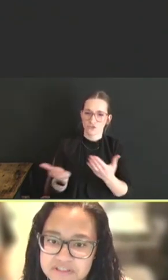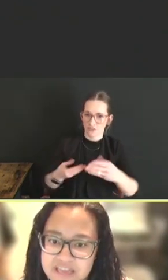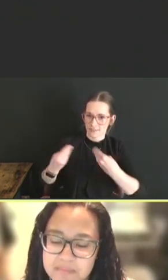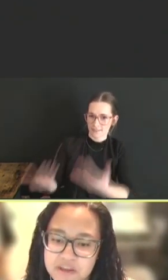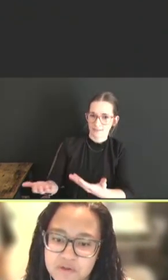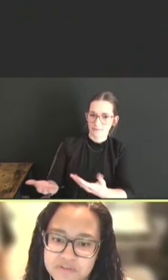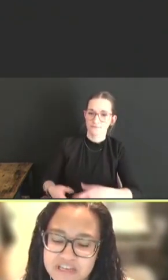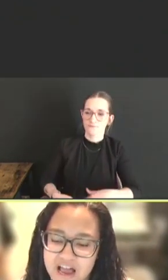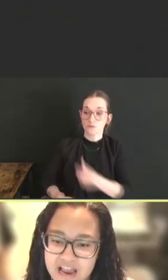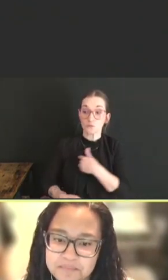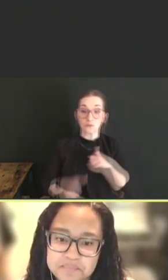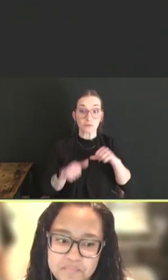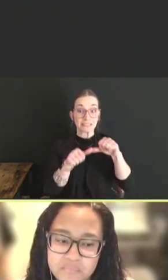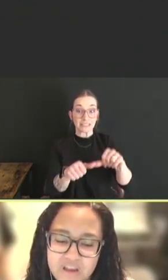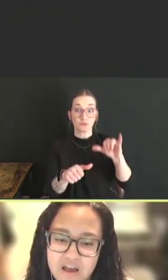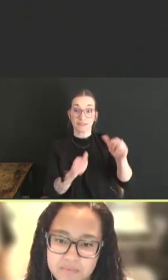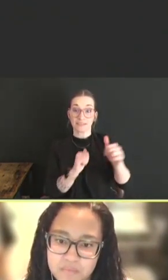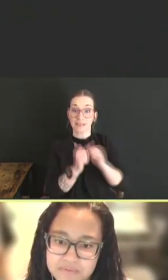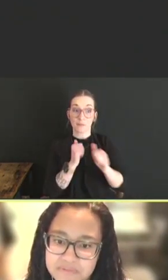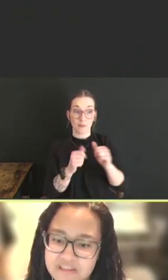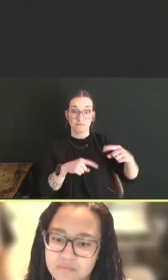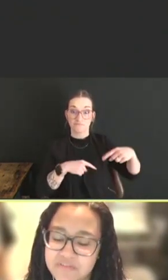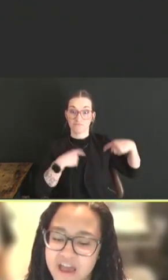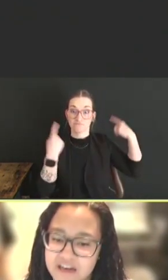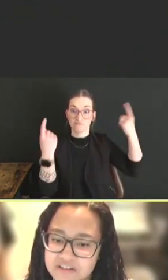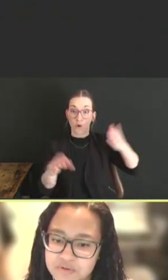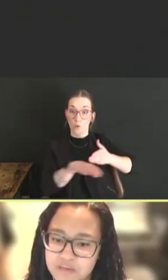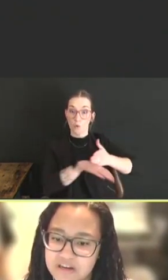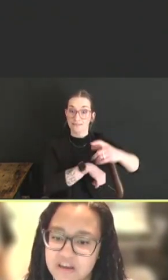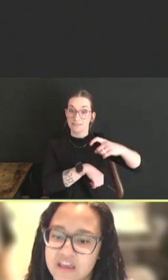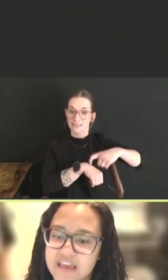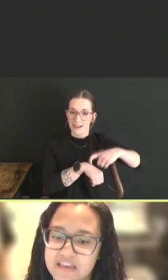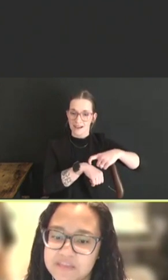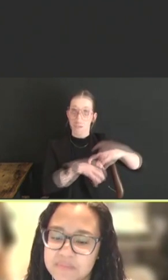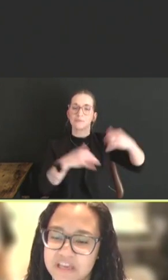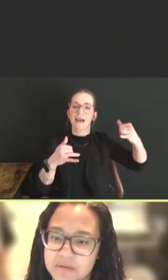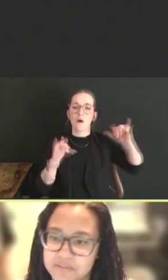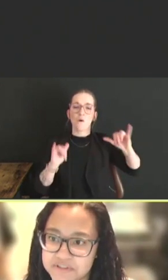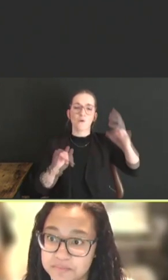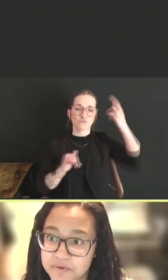do this campaign over time, and something that we've added to it is being able to